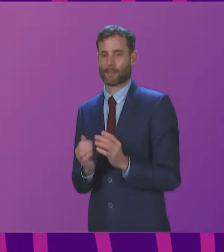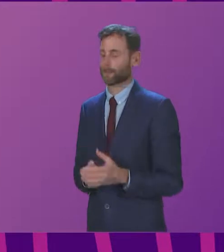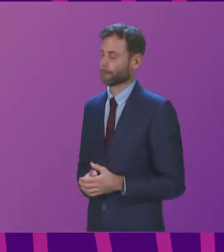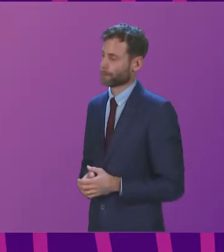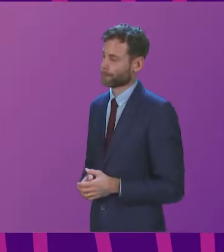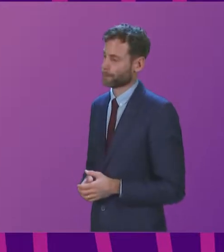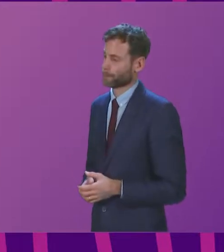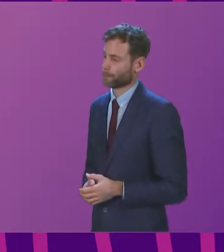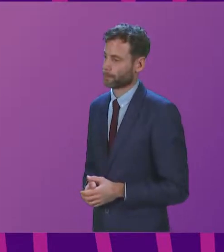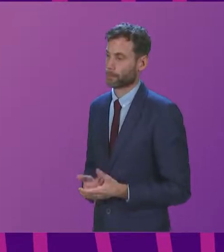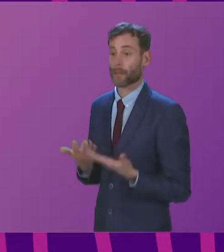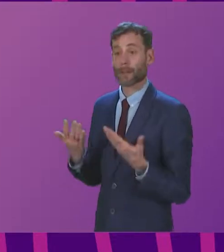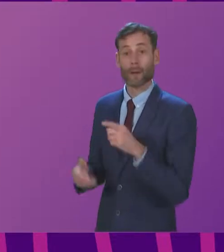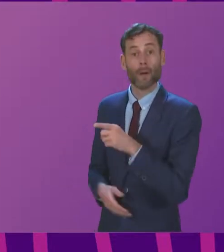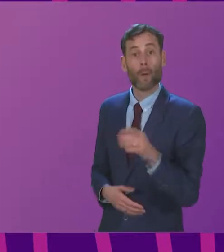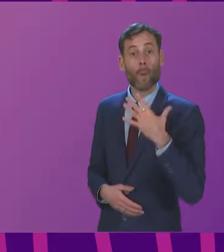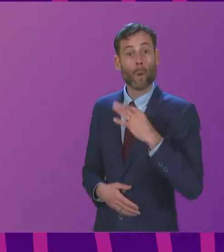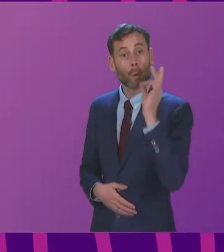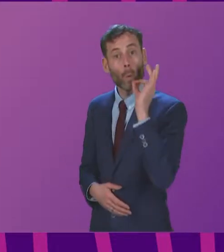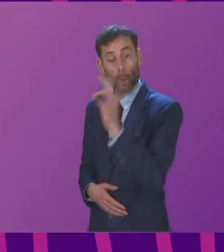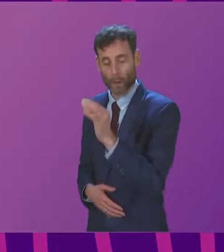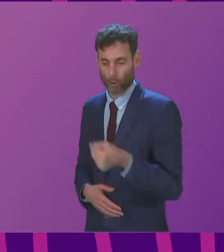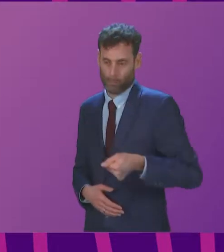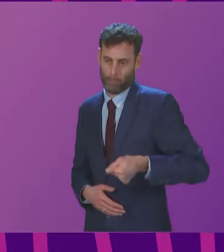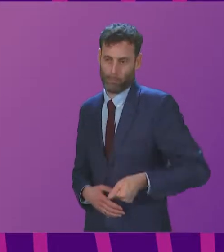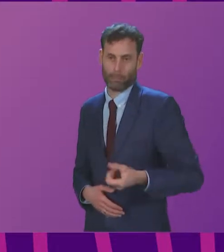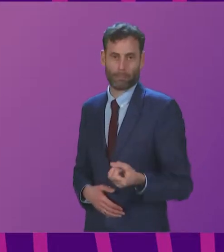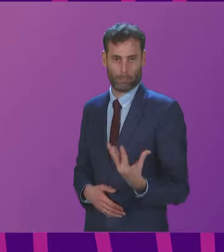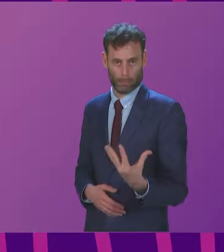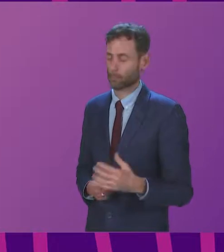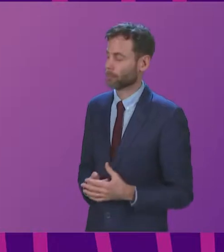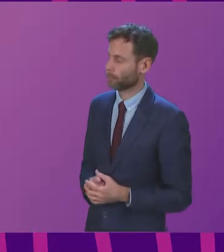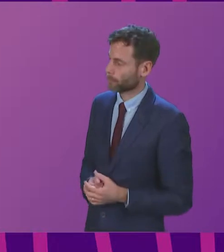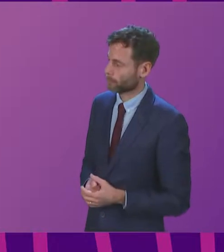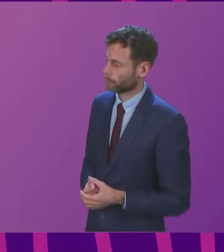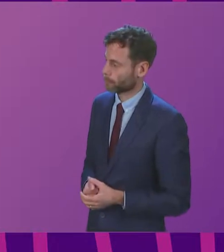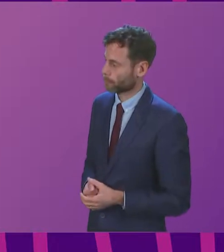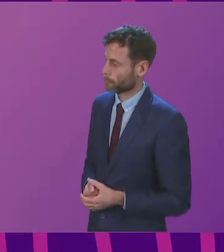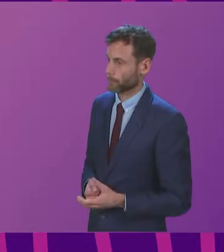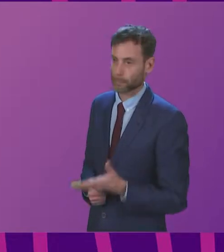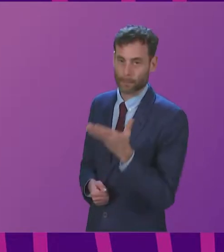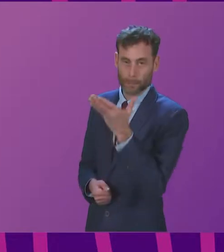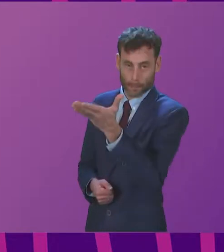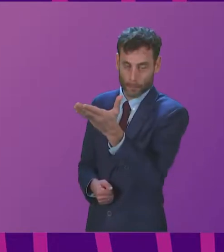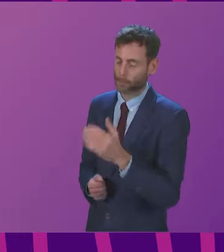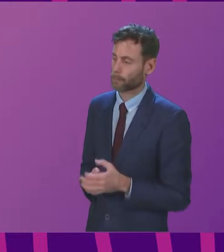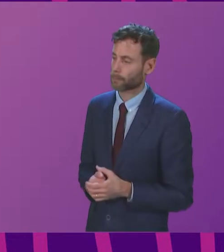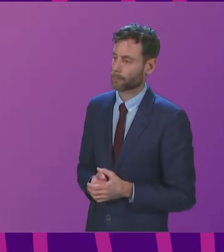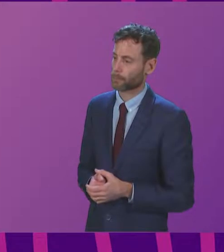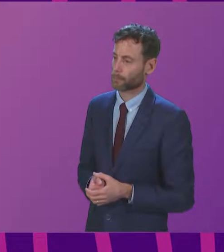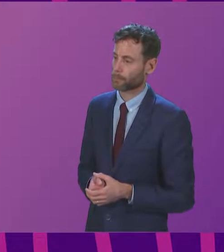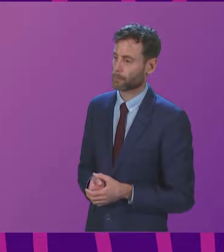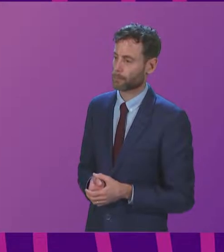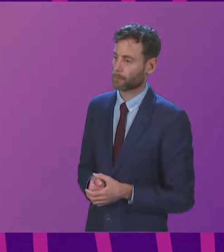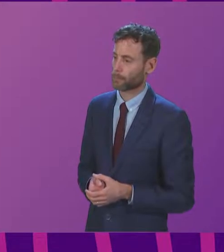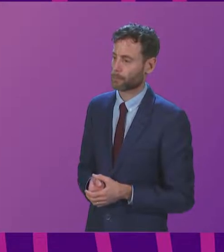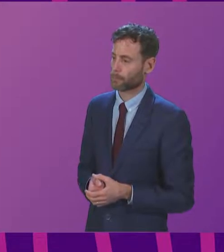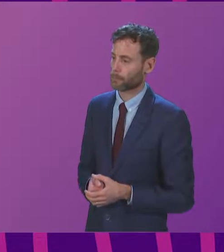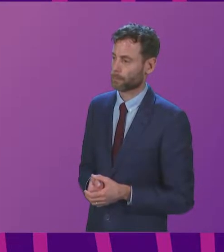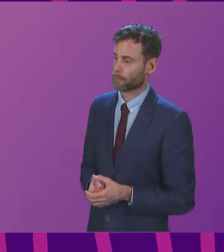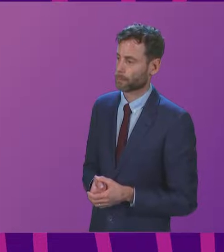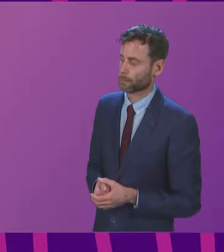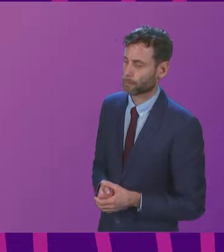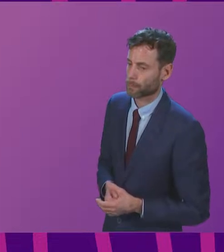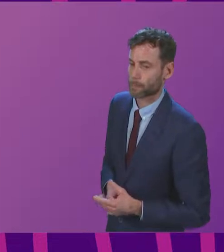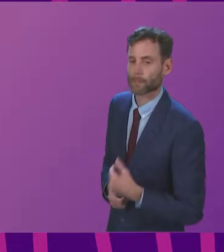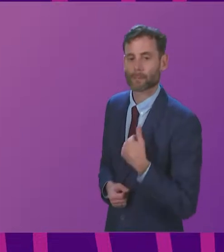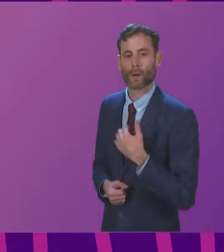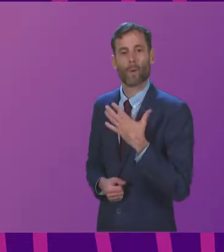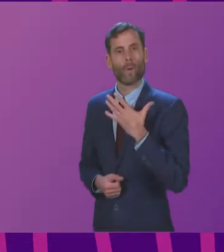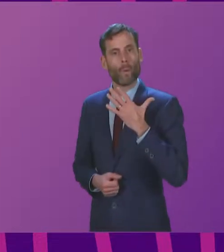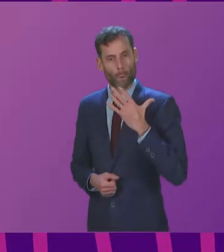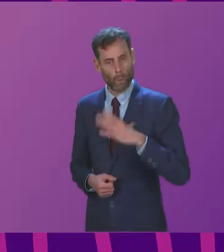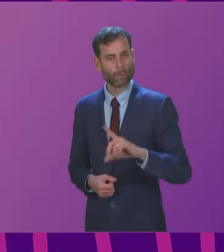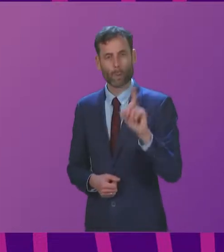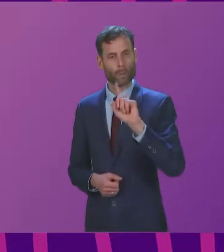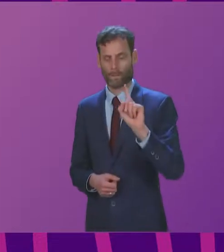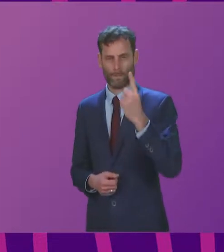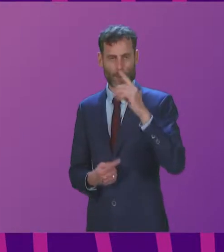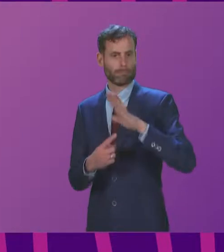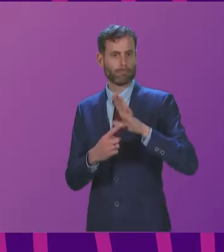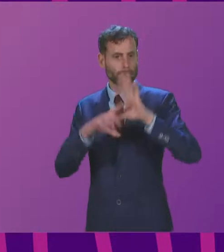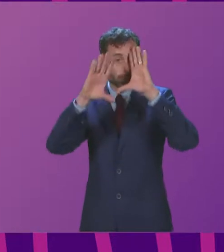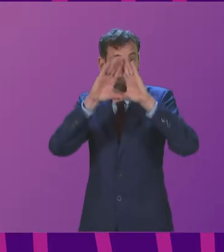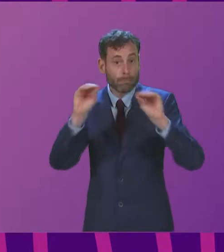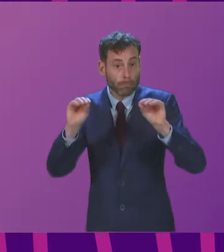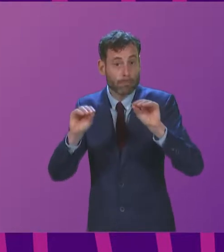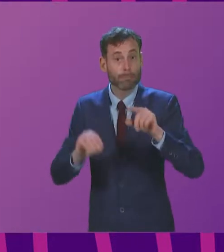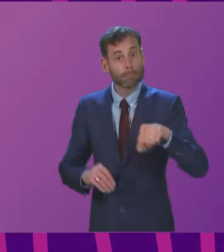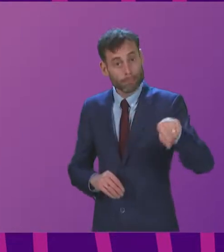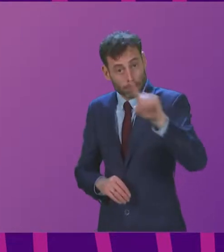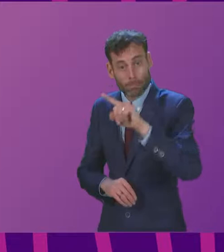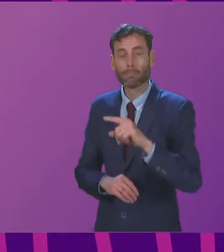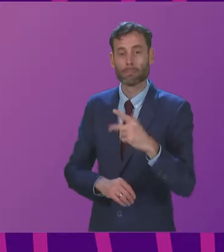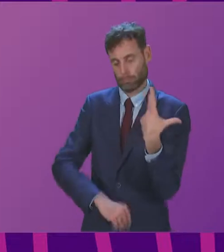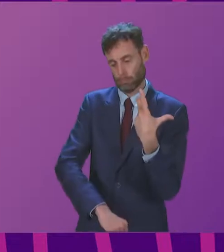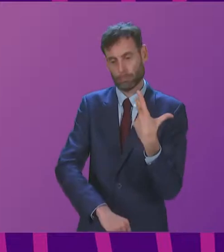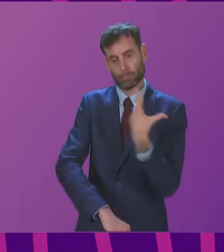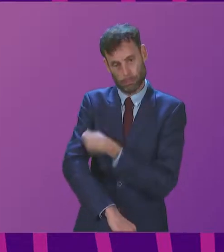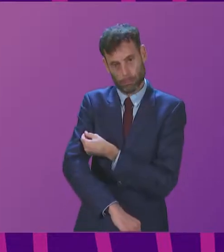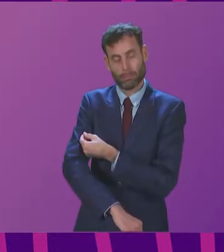I begin by encouraging absolutely everyone who can get their Covid jag to do so. The vaccine